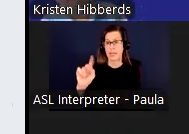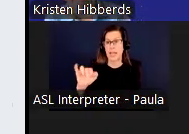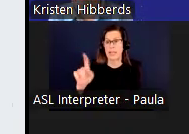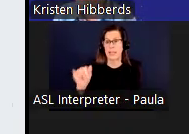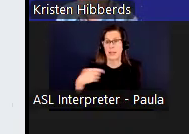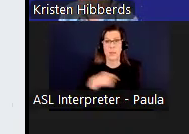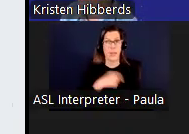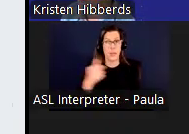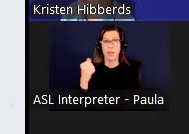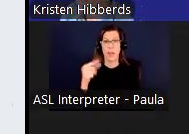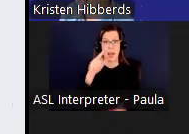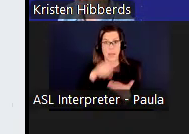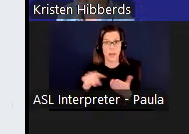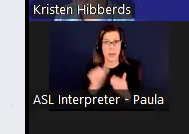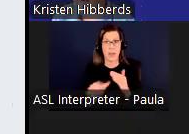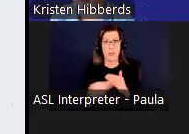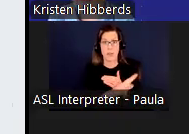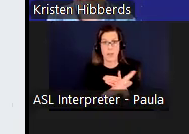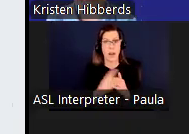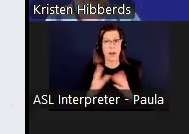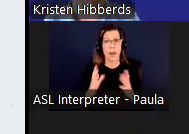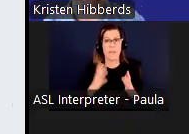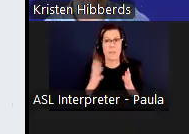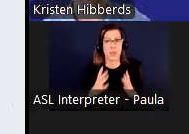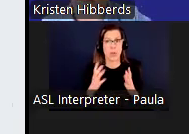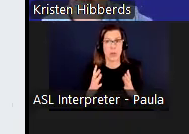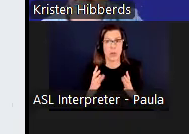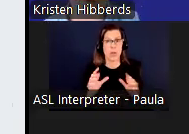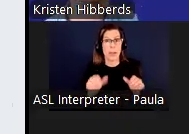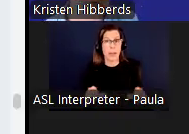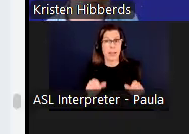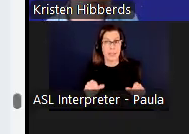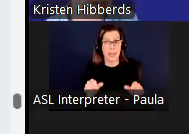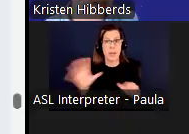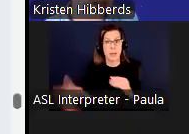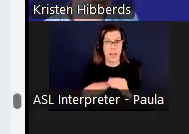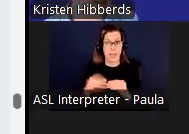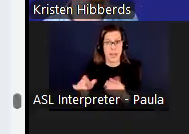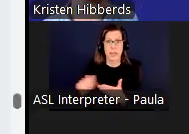their official capacity. So we'll definitely add that to the notes to consider. Thank you.